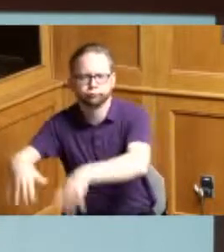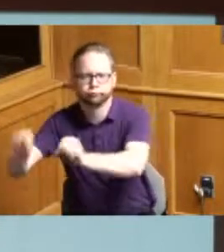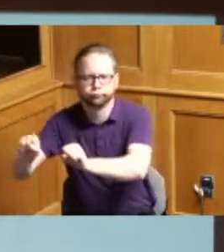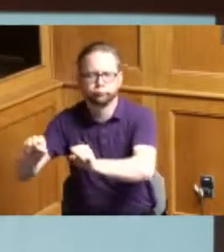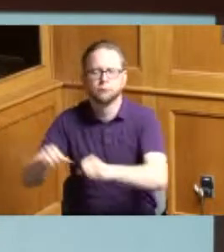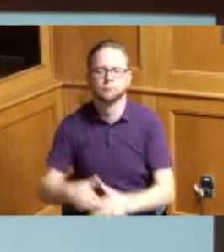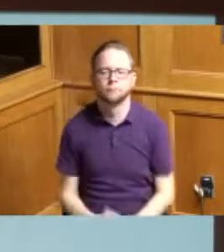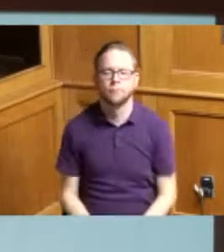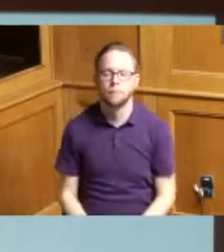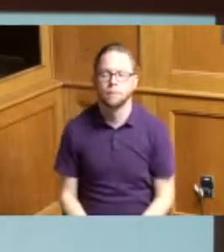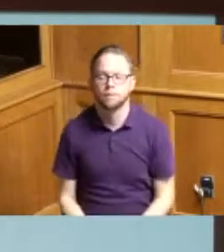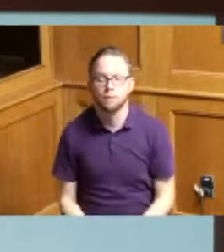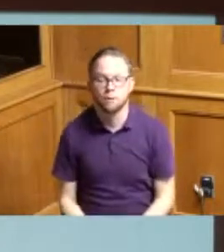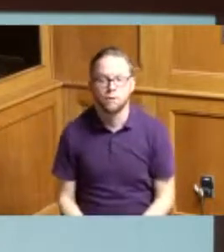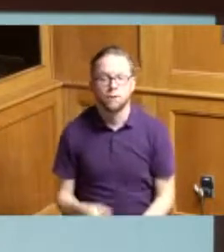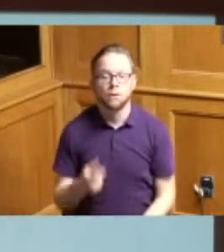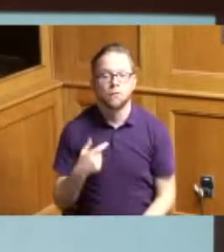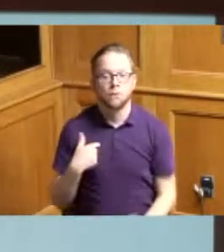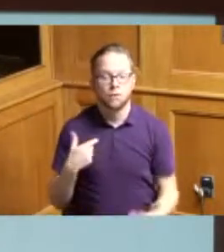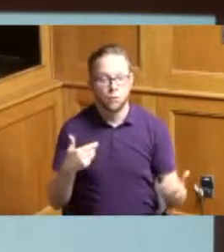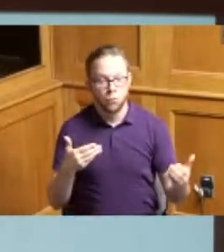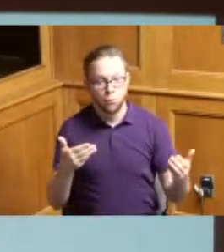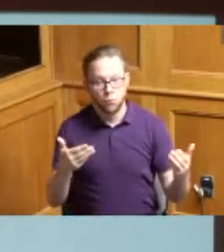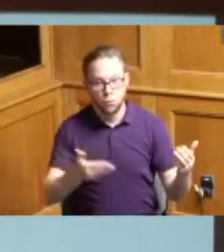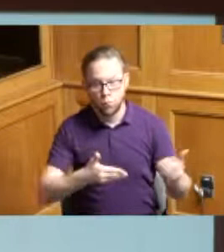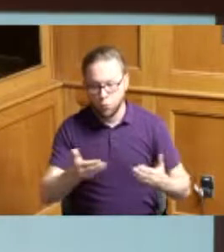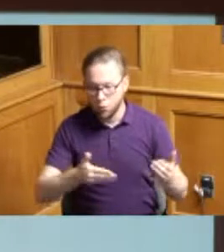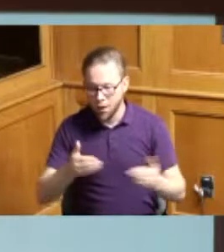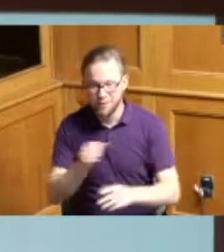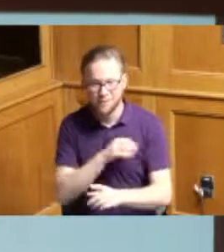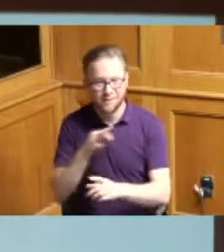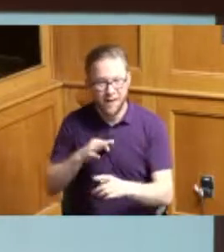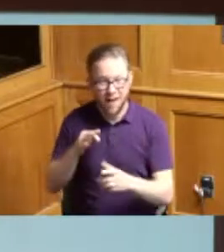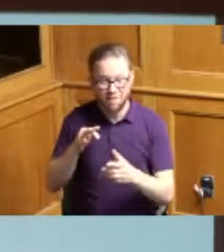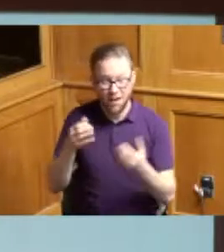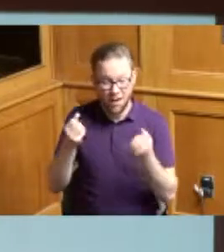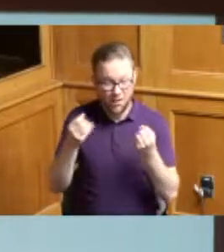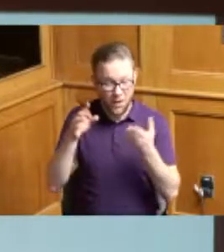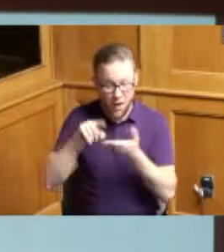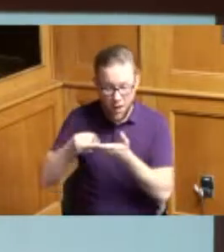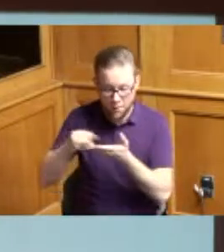and filled positions at a higher pay range which gave us a little bit more flexibility in terms of